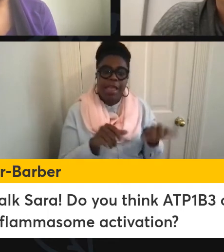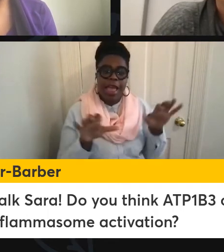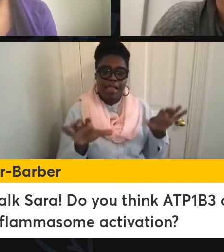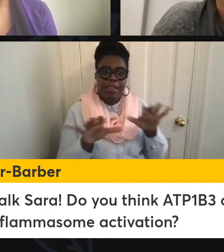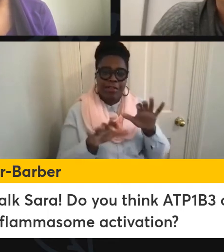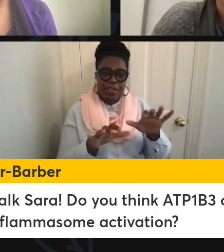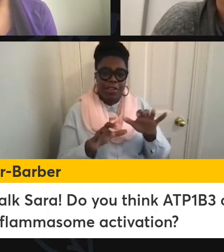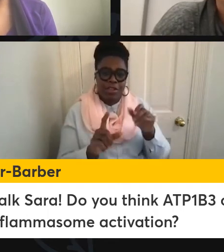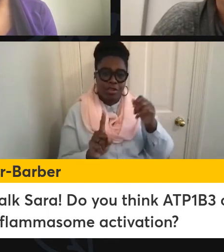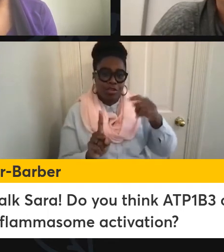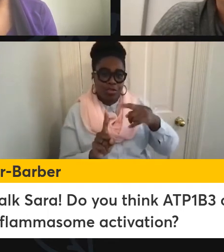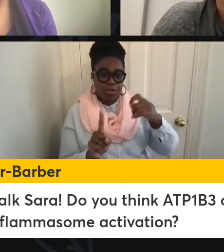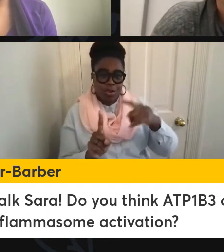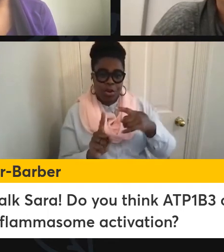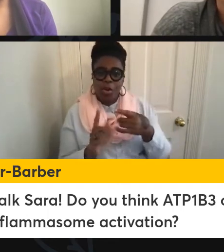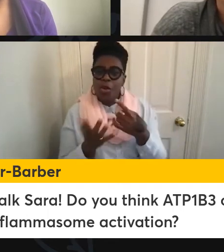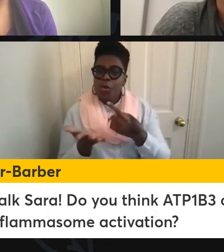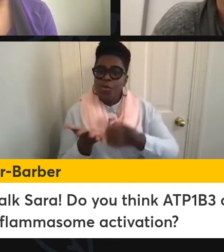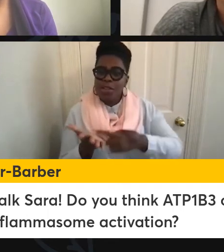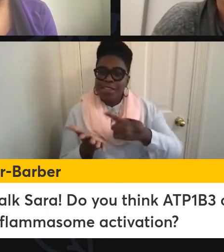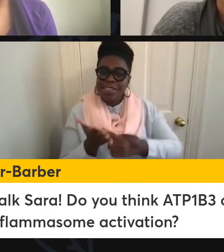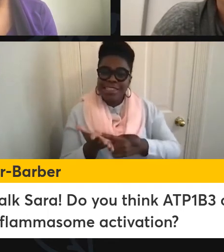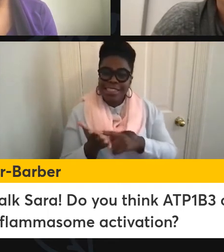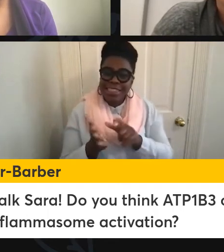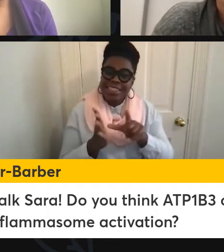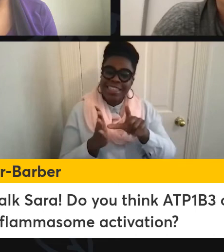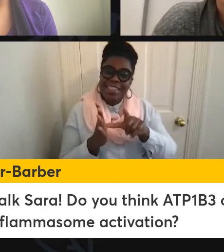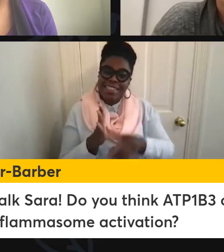you offline about ideas about how to proceed forward with the project.